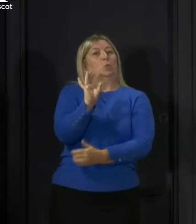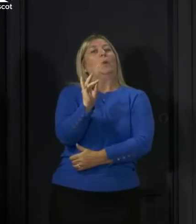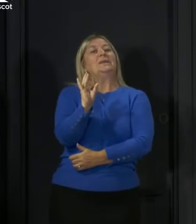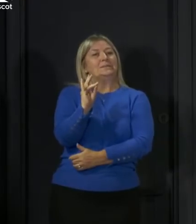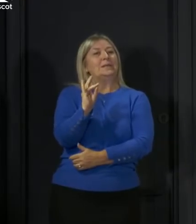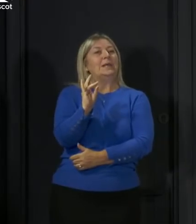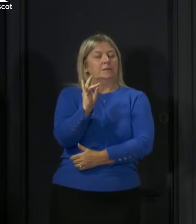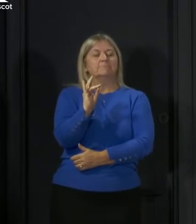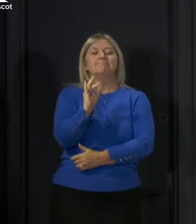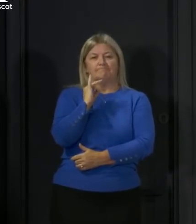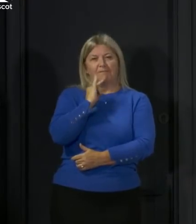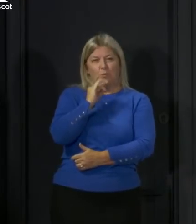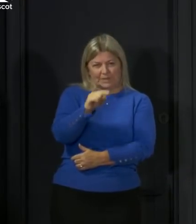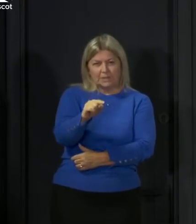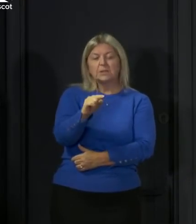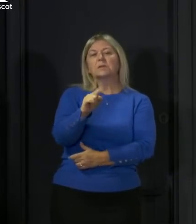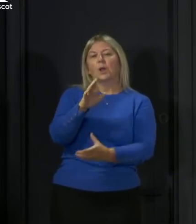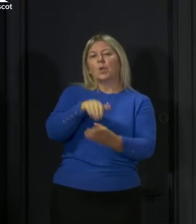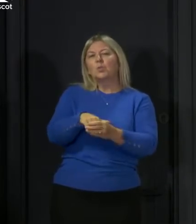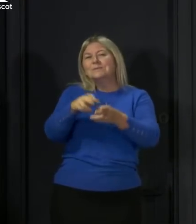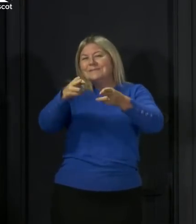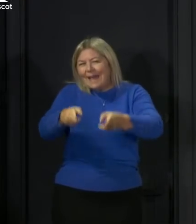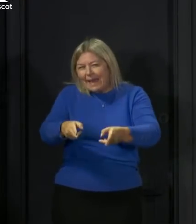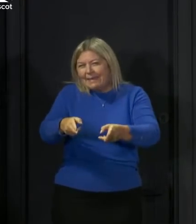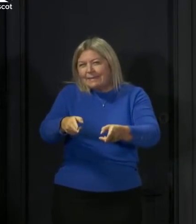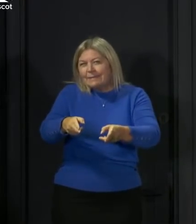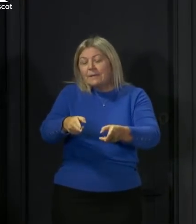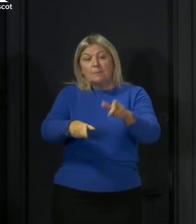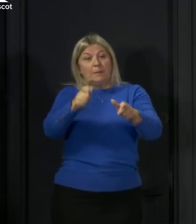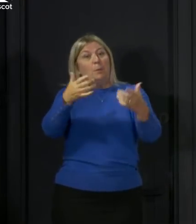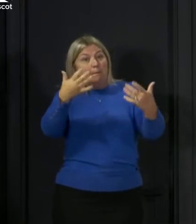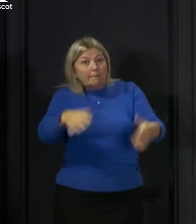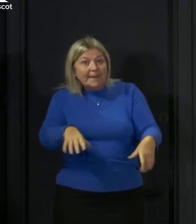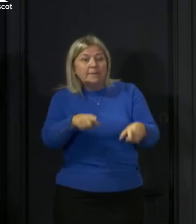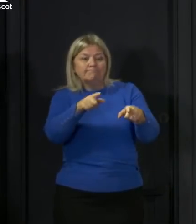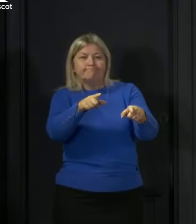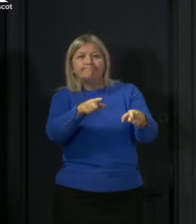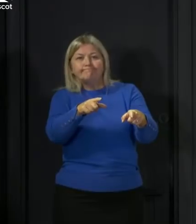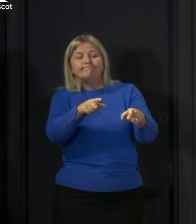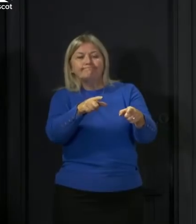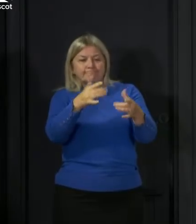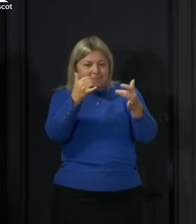That includes deaths of people who first tested positive for COVID in the previous 28 days - as